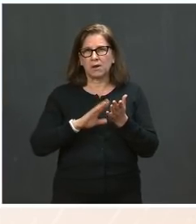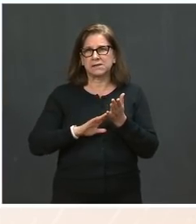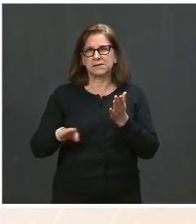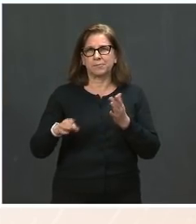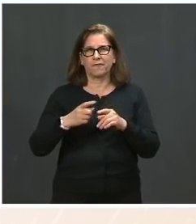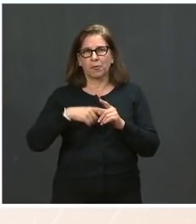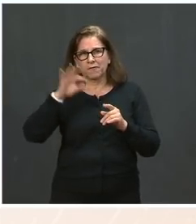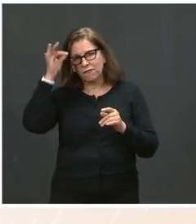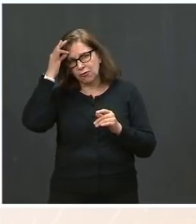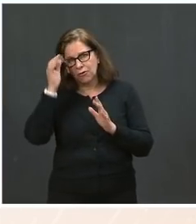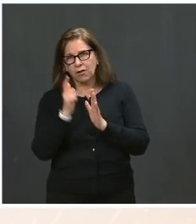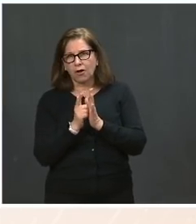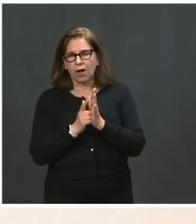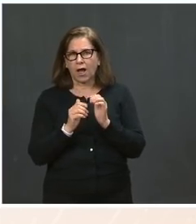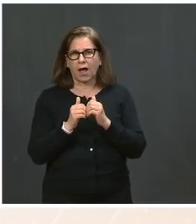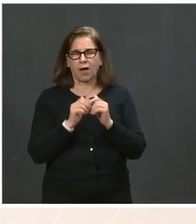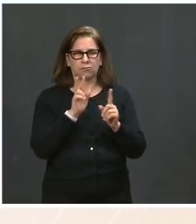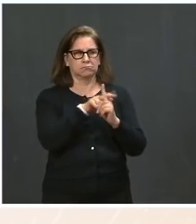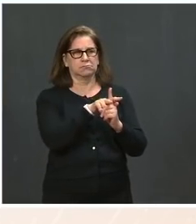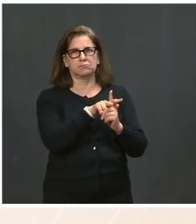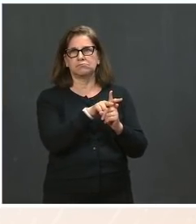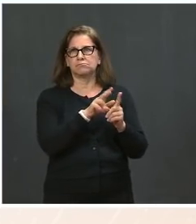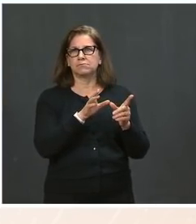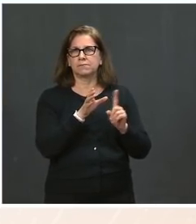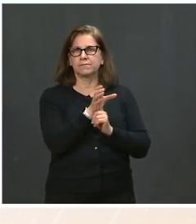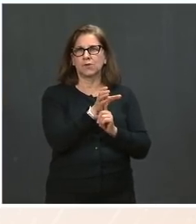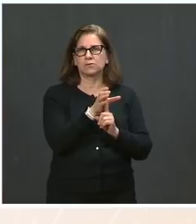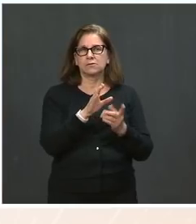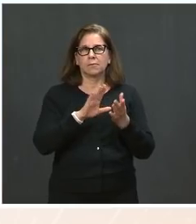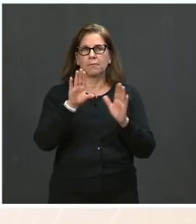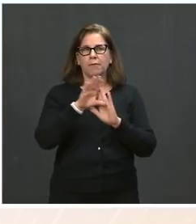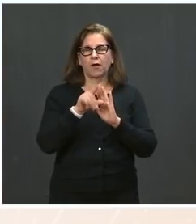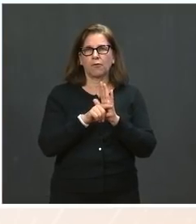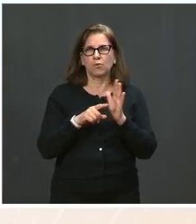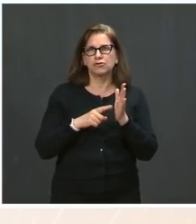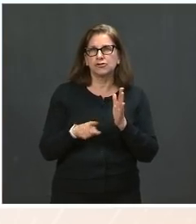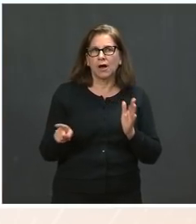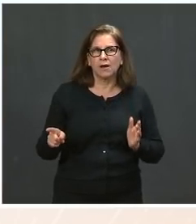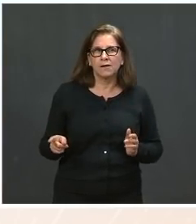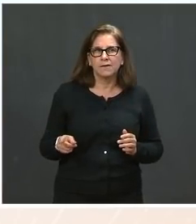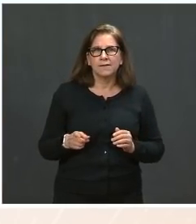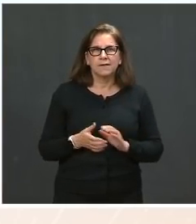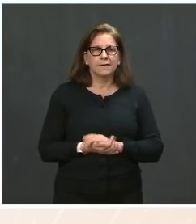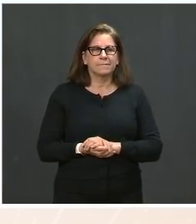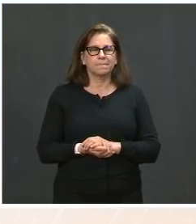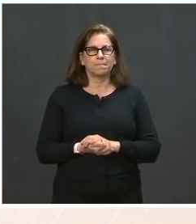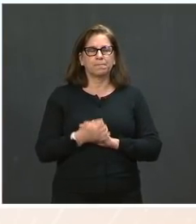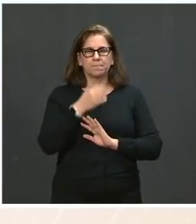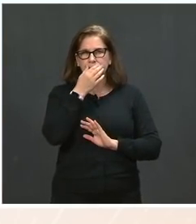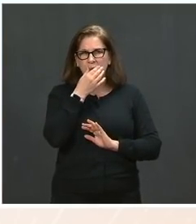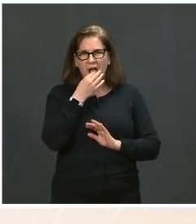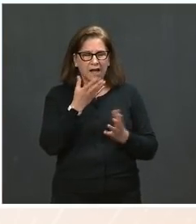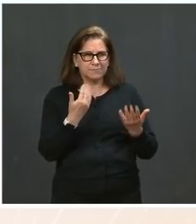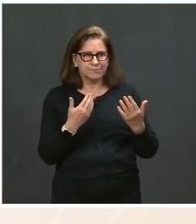when they're at a gun show? Ms. Psaki: Are you asking me if he was referring -- The Press: >> Ms. Psaki: No, it's okay. Were you asking me if he was referring to, like,